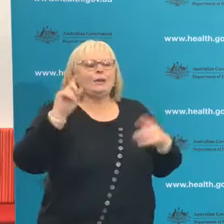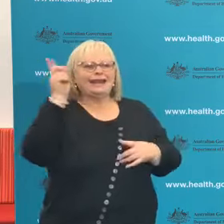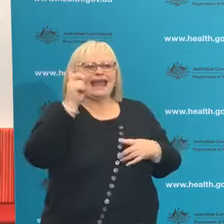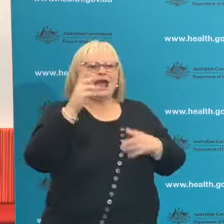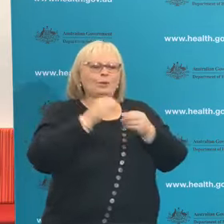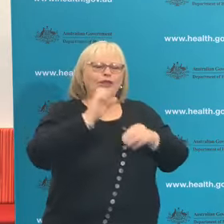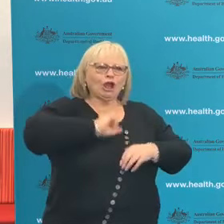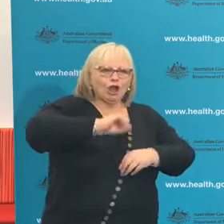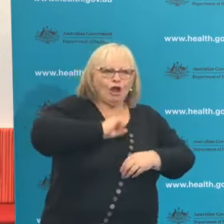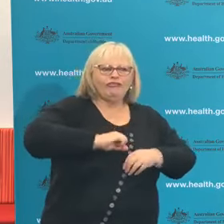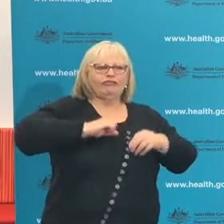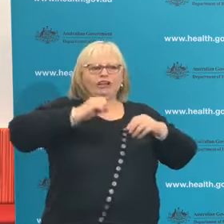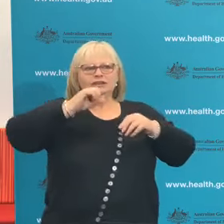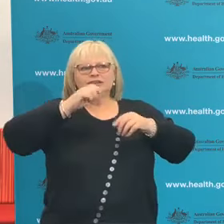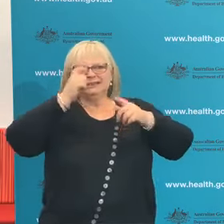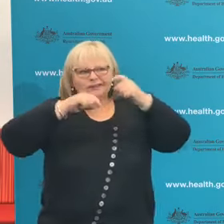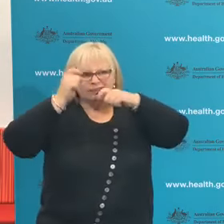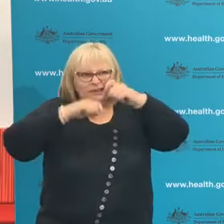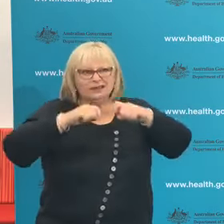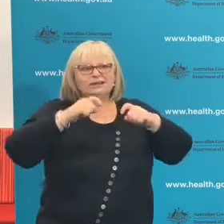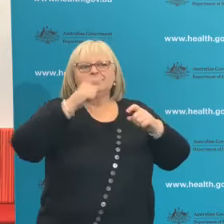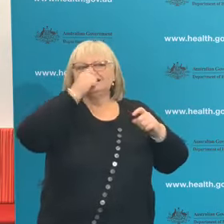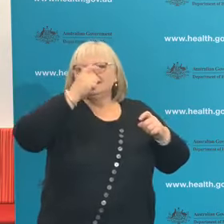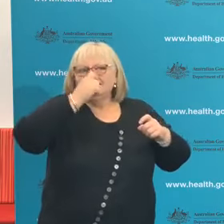cough or a cold or a runny nose can now get tested. That was a significant